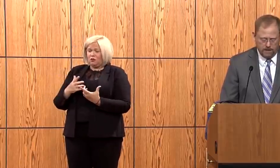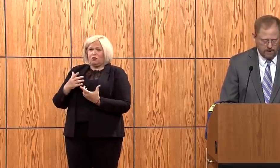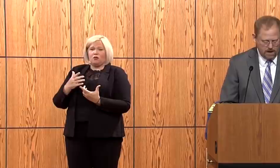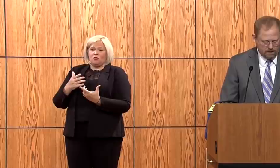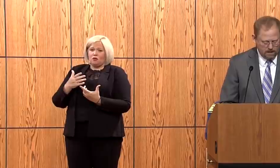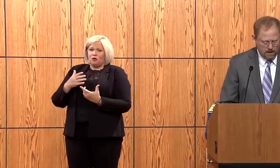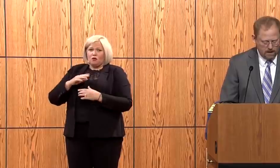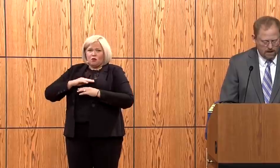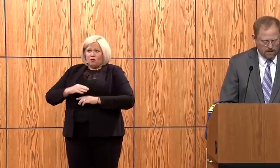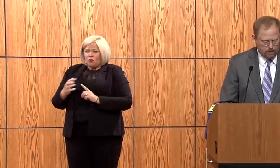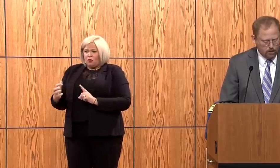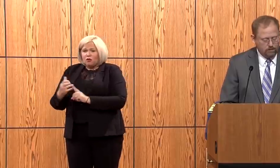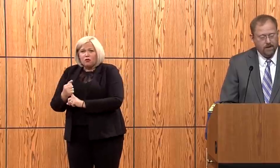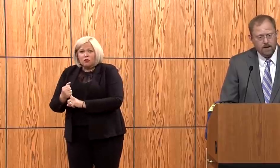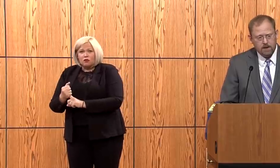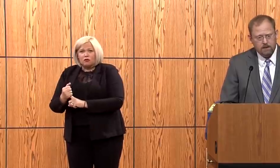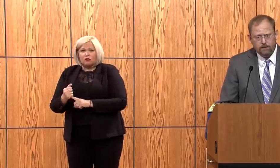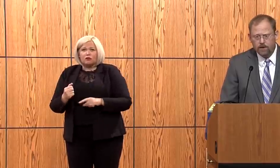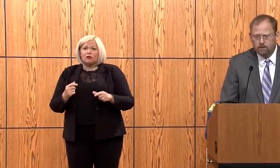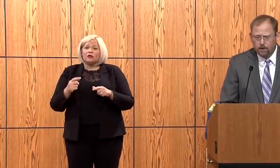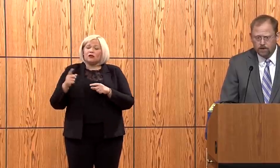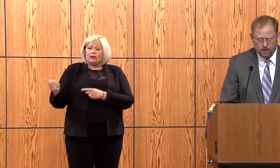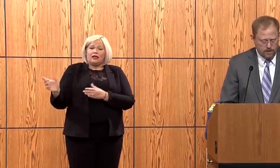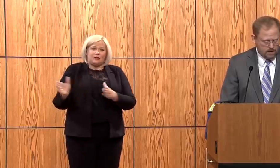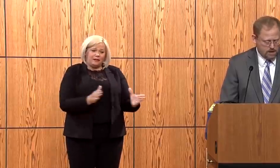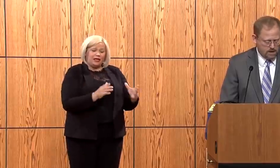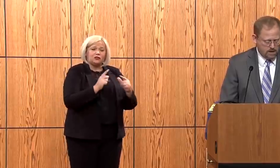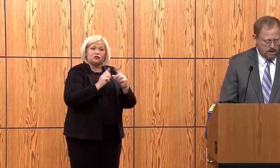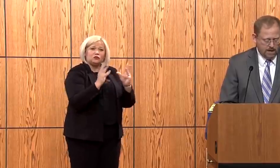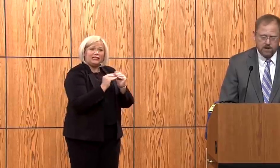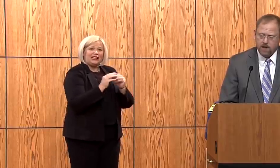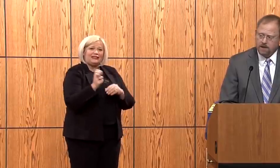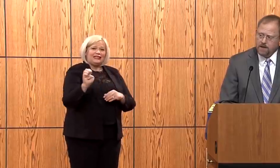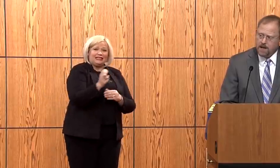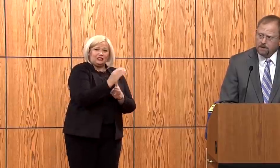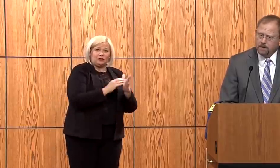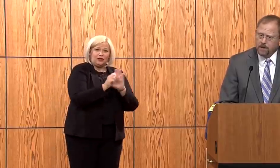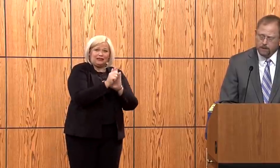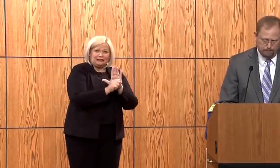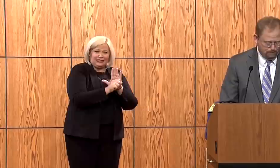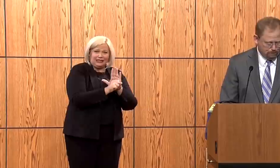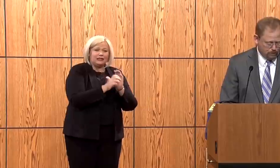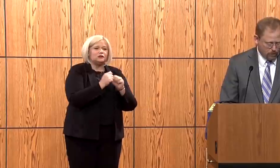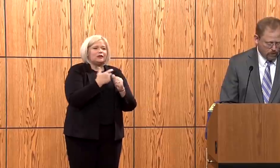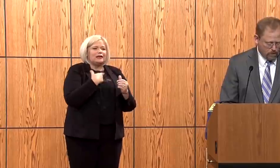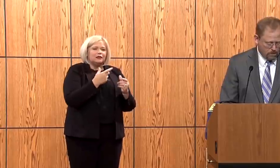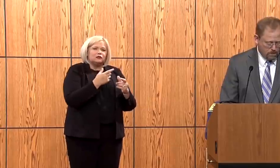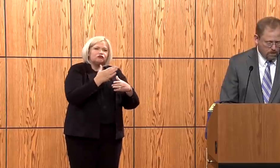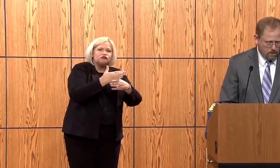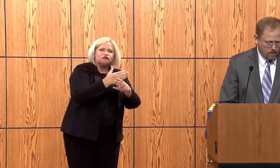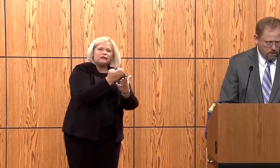THE FBI AND STATE POLICE EXECUTED ARREST OF SEVERAL. EXECUTED ARREST OF SEVERAL. CONSPIRATORS WHEN THEY WERE CONSPIRATORS WHEN THEY WERE MEETING ON THE EAST SIDE OF THE MEETING ON THE EAST SIDE OF THE STATE TO POOL FUNDS FOR